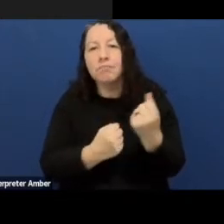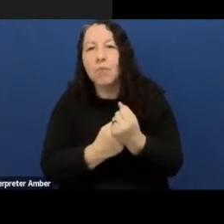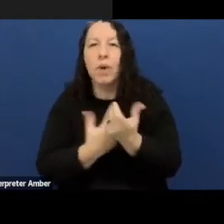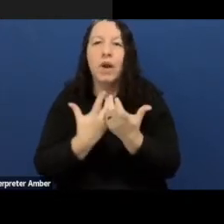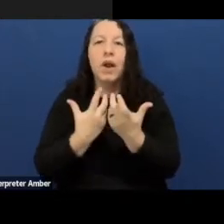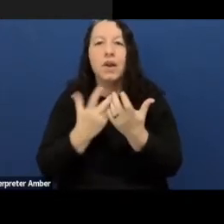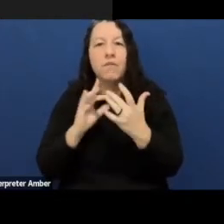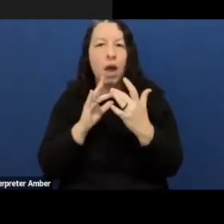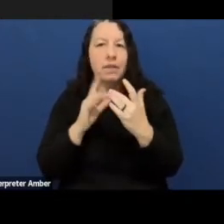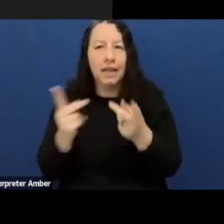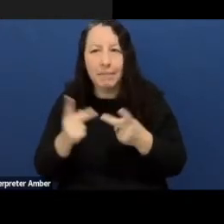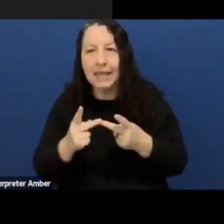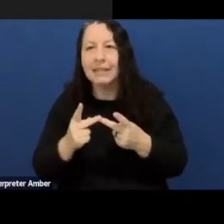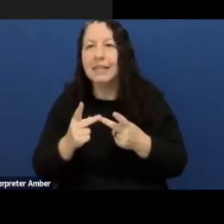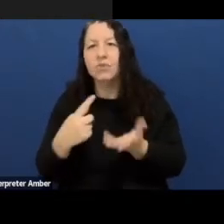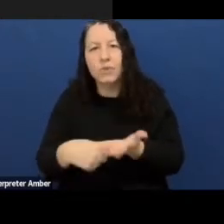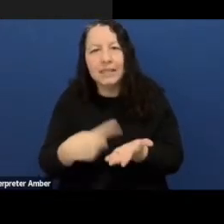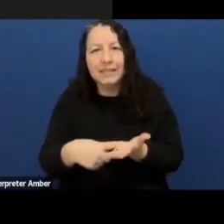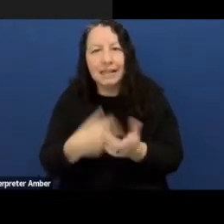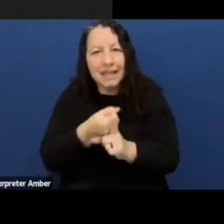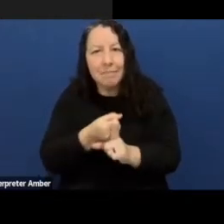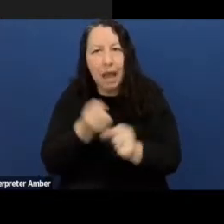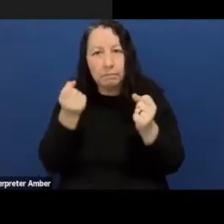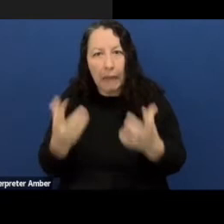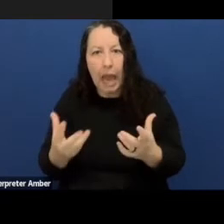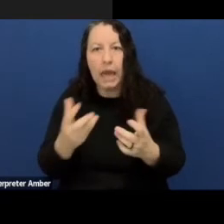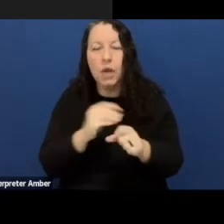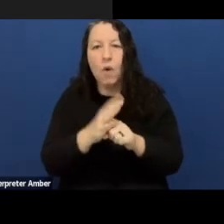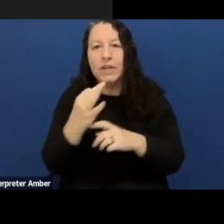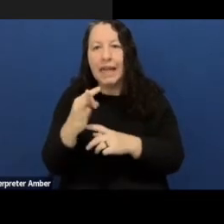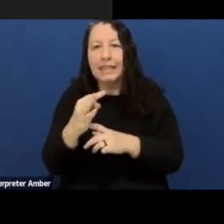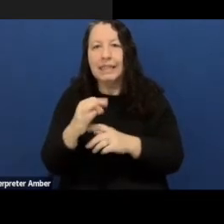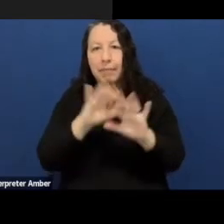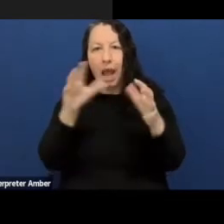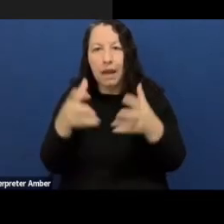aims to provide affirming supportive online spaces, increase recognition of the myriad